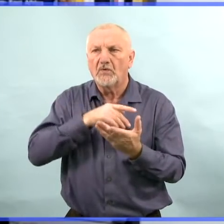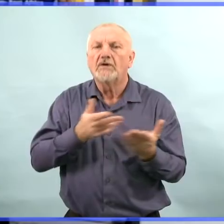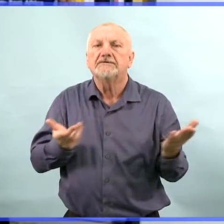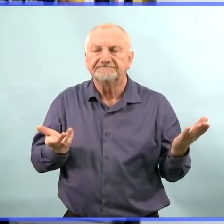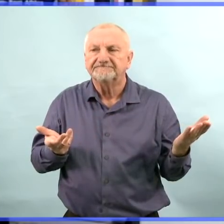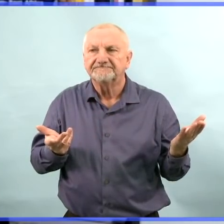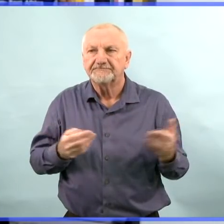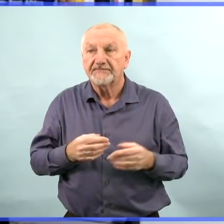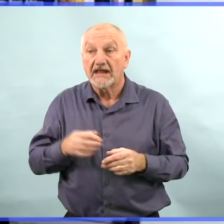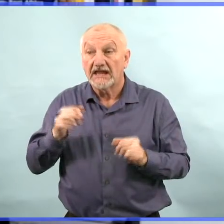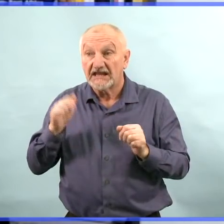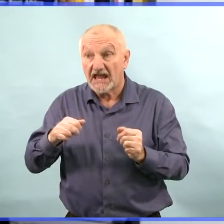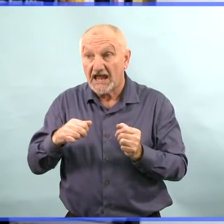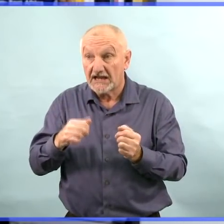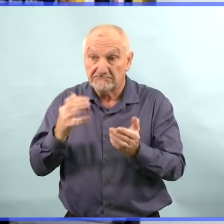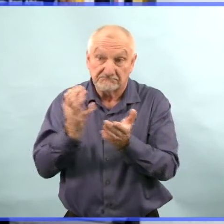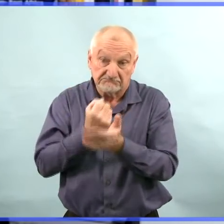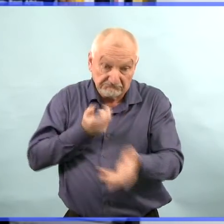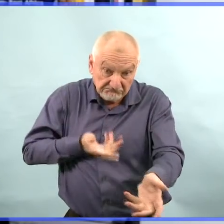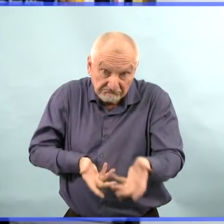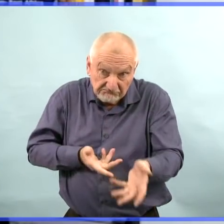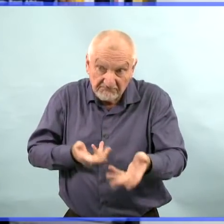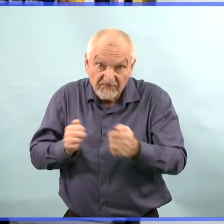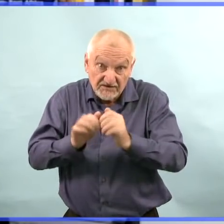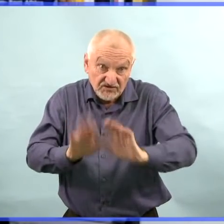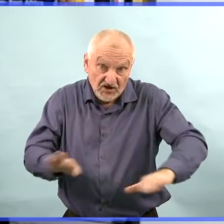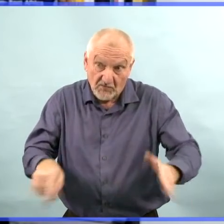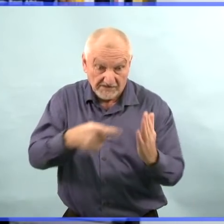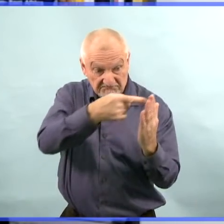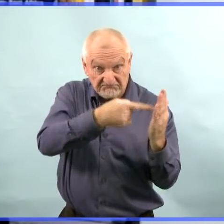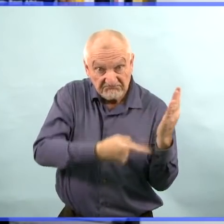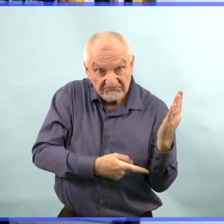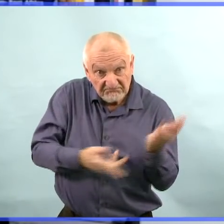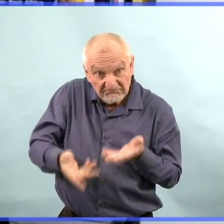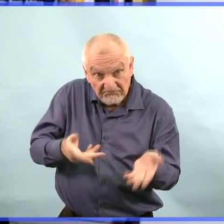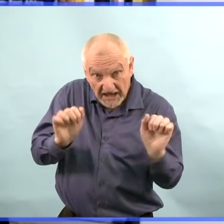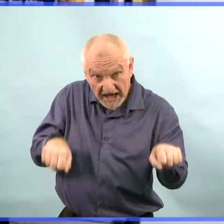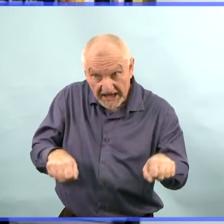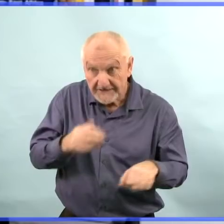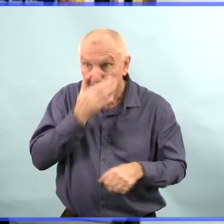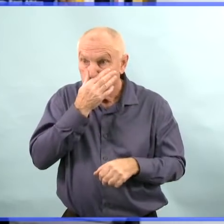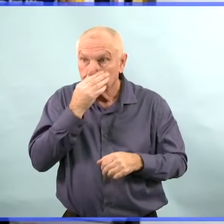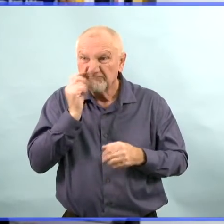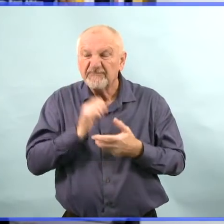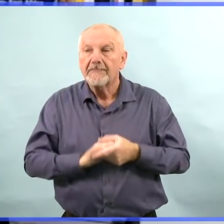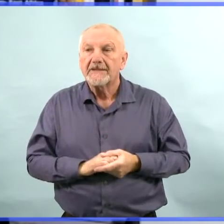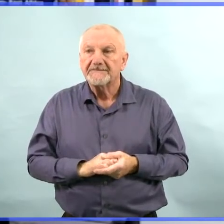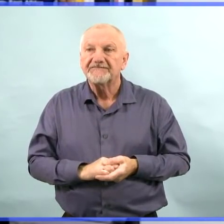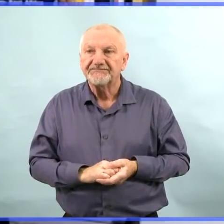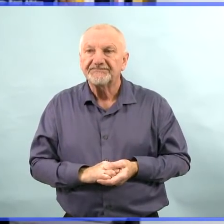with their their children about the information as well and then they'll be very similar to how we've